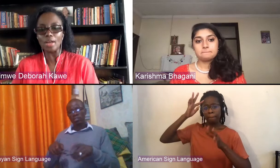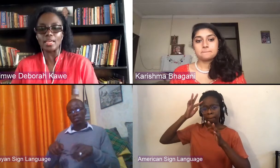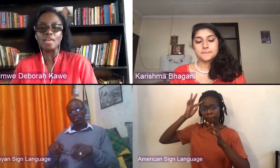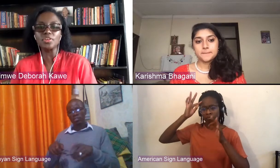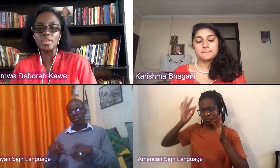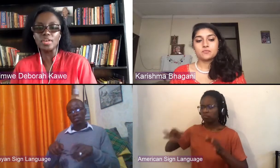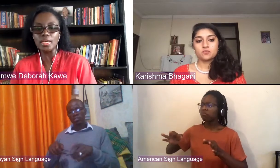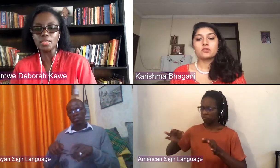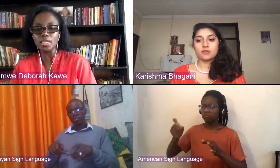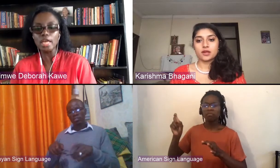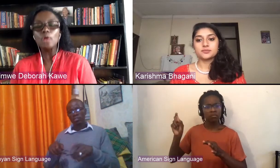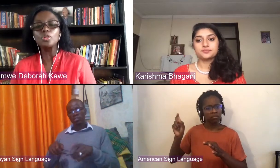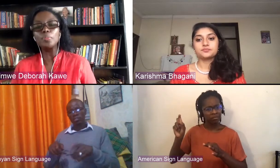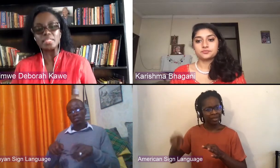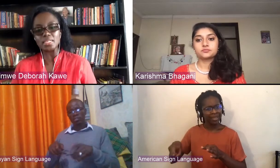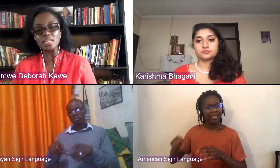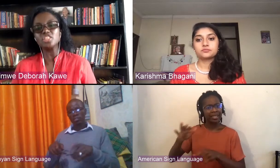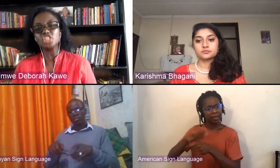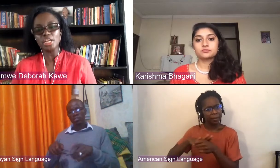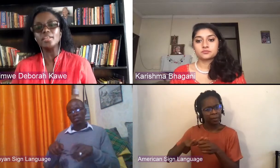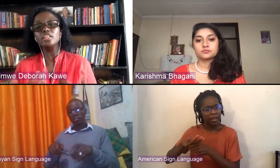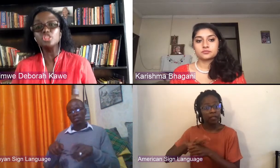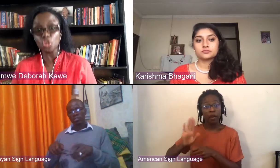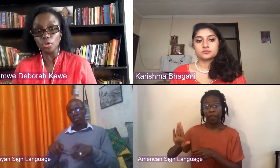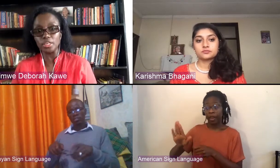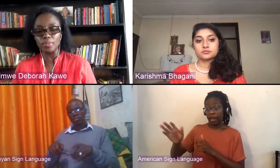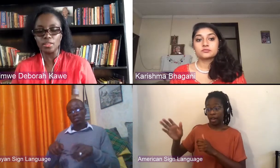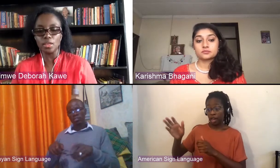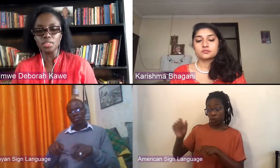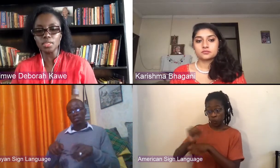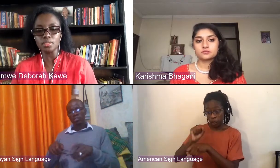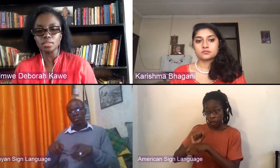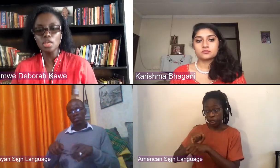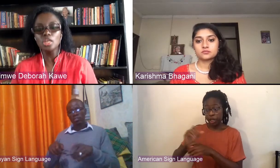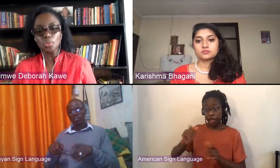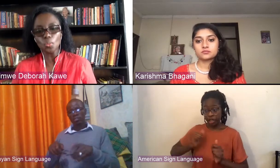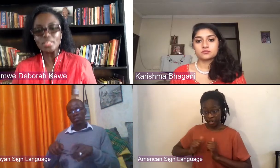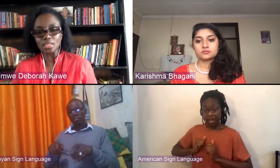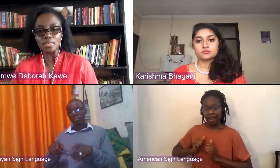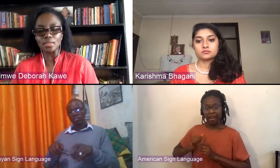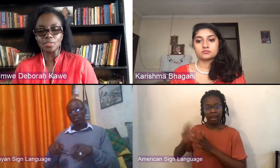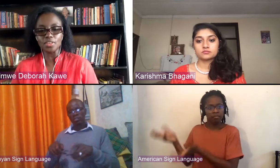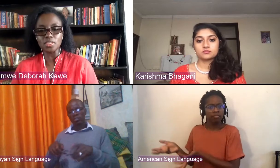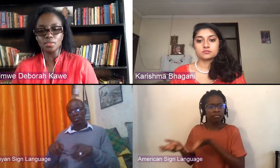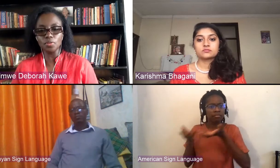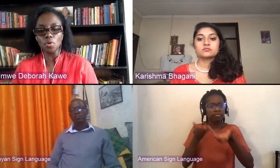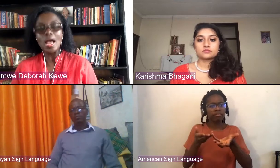they had created could be seen and shared and enjoyed by the audience. So we started this festival